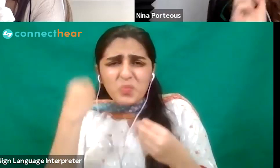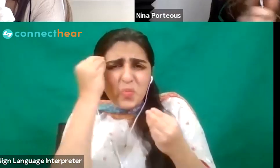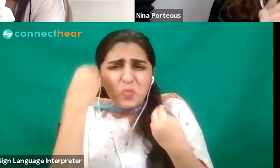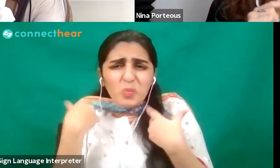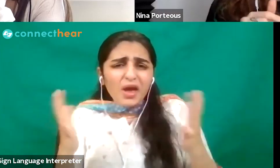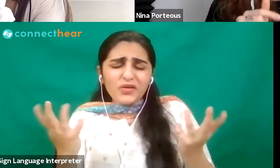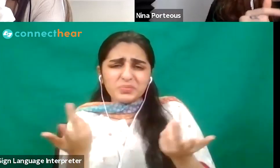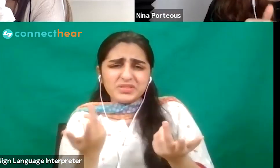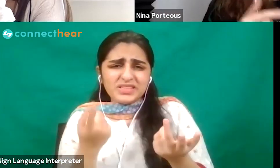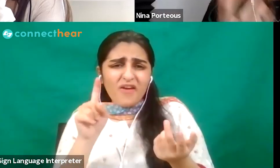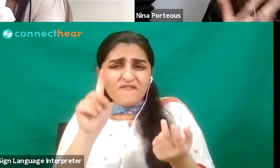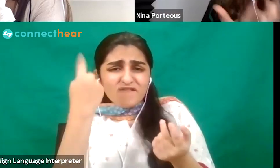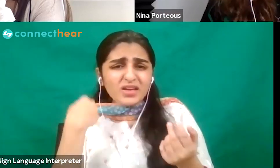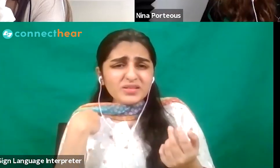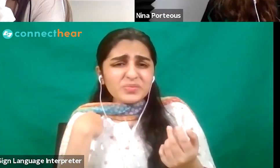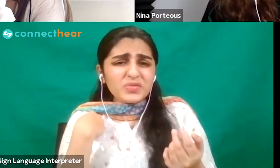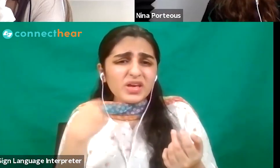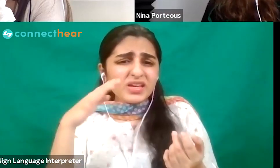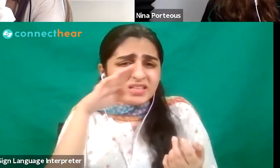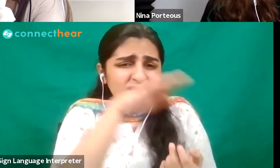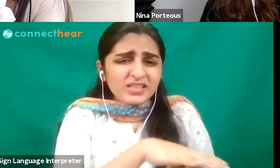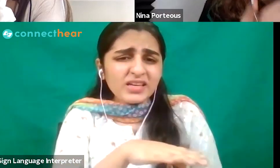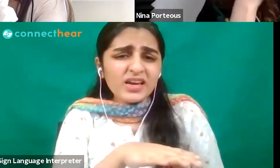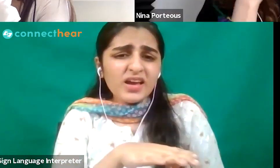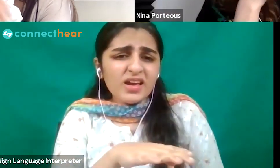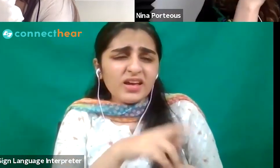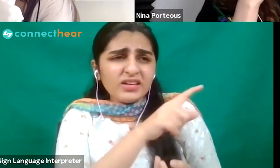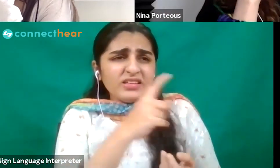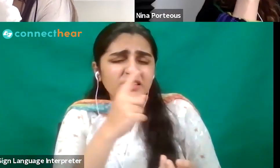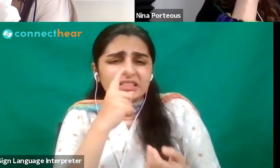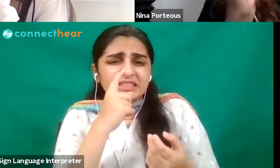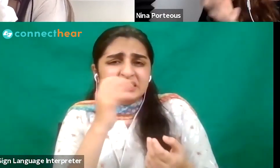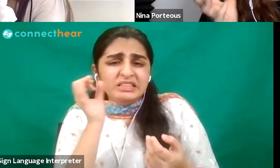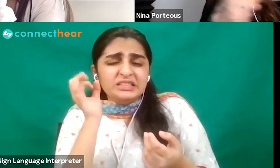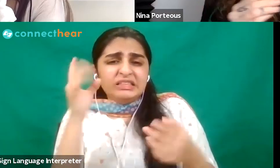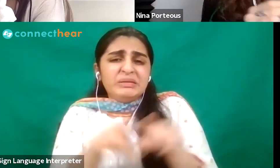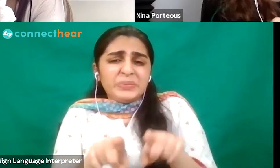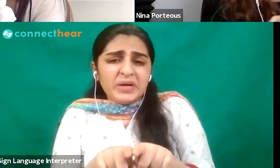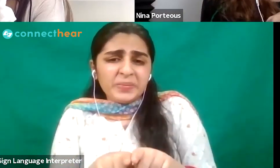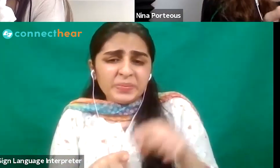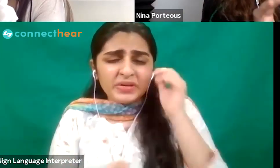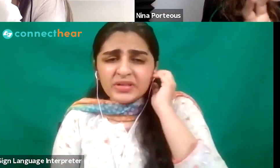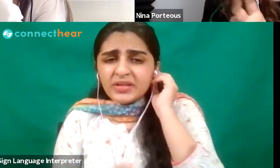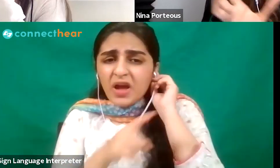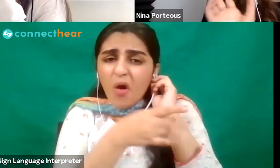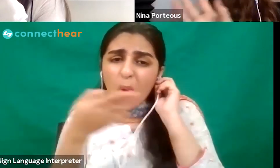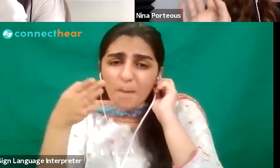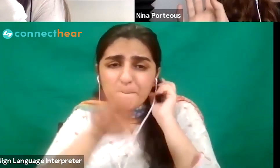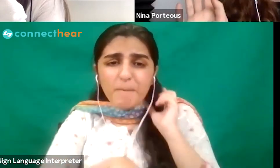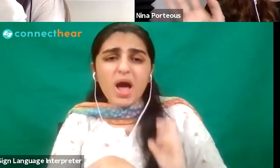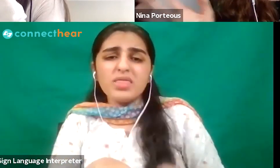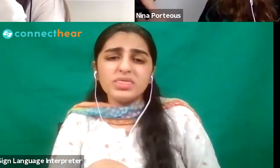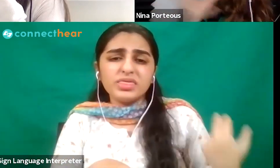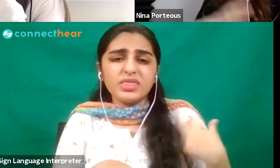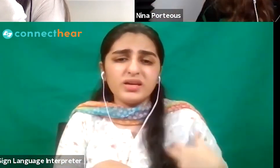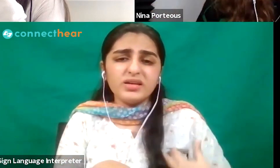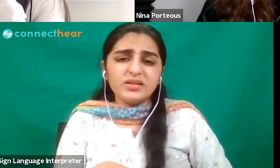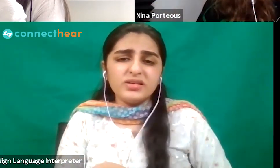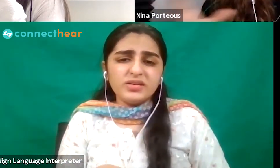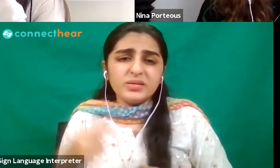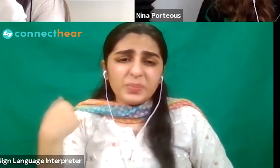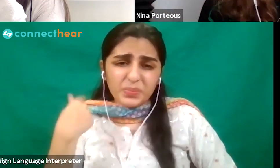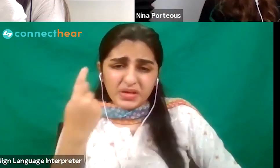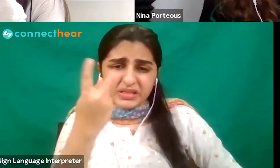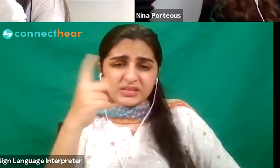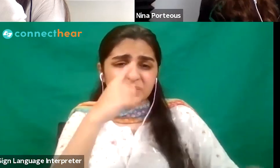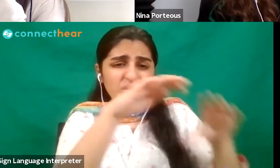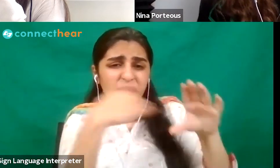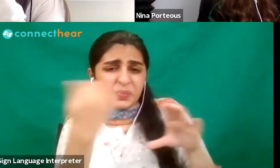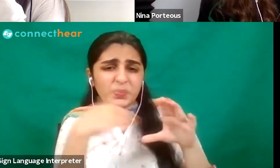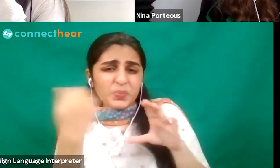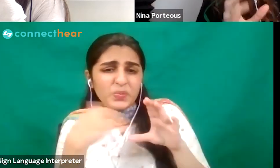Um, I think so with me with my hearing aids even though the set on like the loudest kind of setting I always have to turn them up to like the top volume, just like here properly.